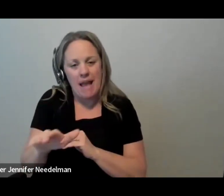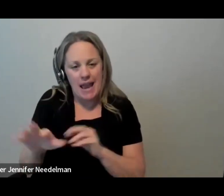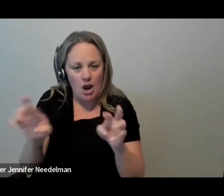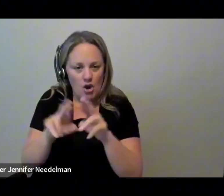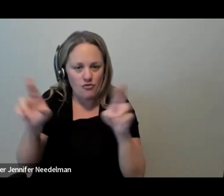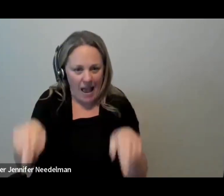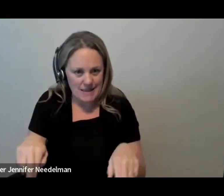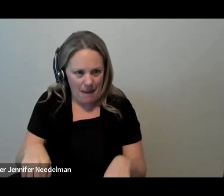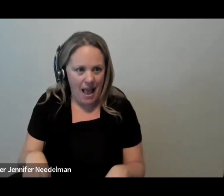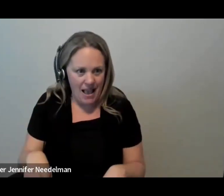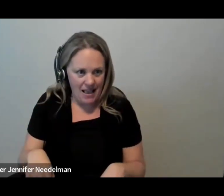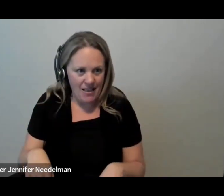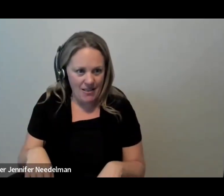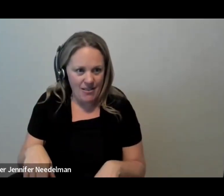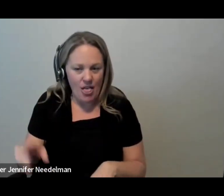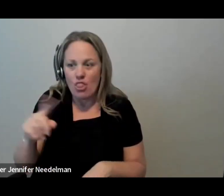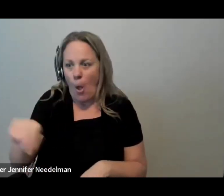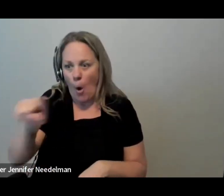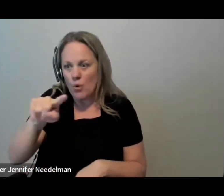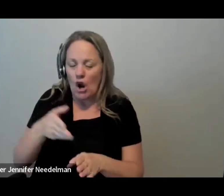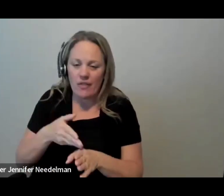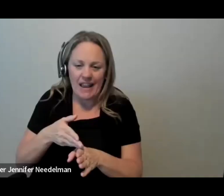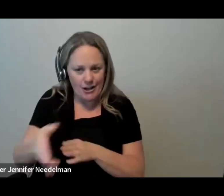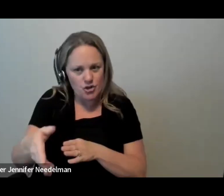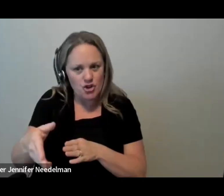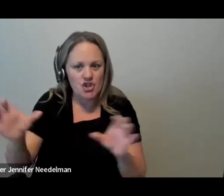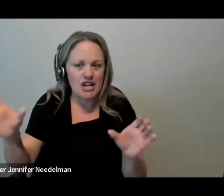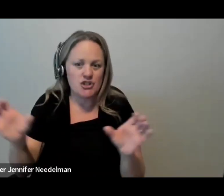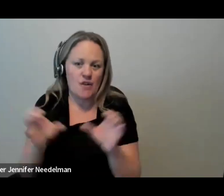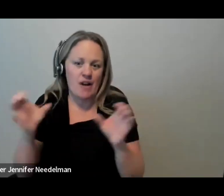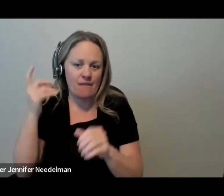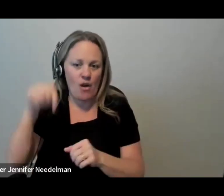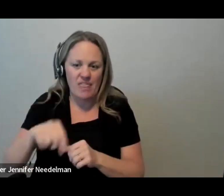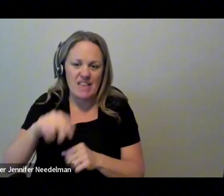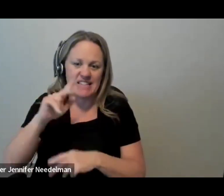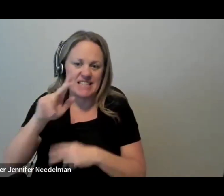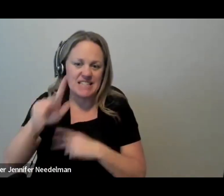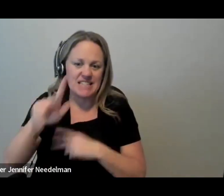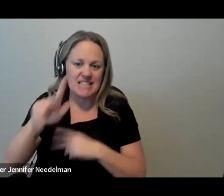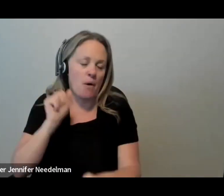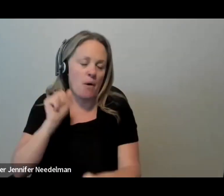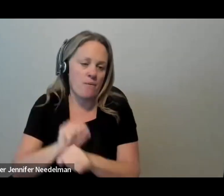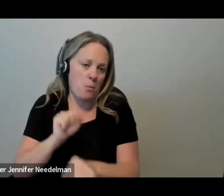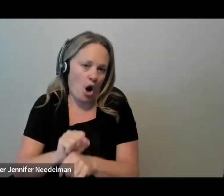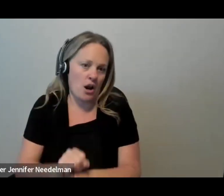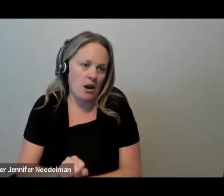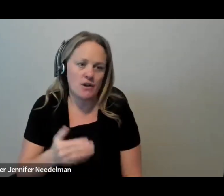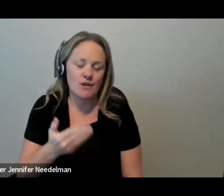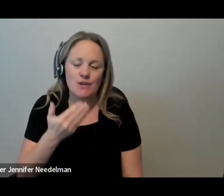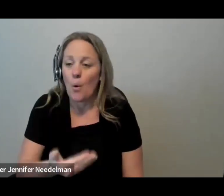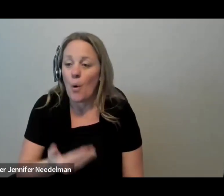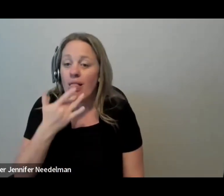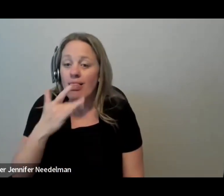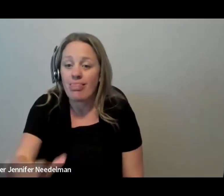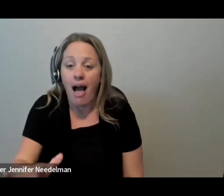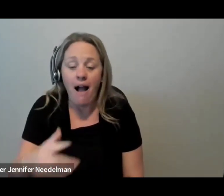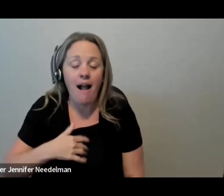and those are the industry leading certifications for this type of work. So good luck and I hope you all get a rewarding career out